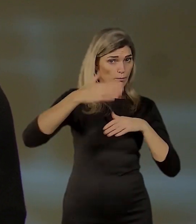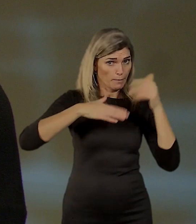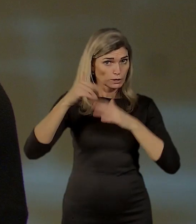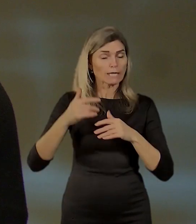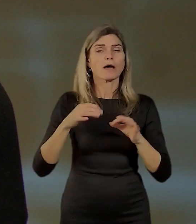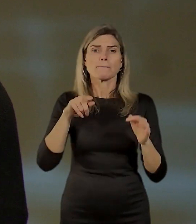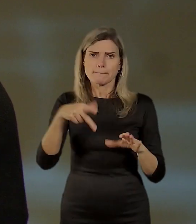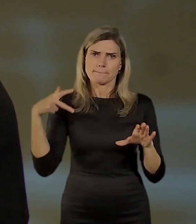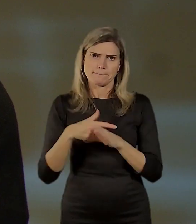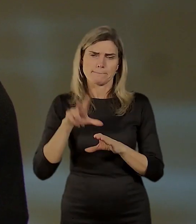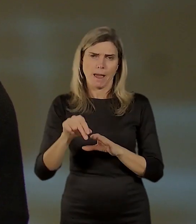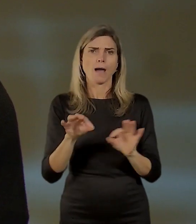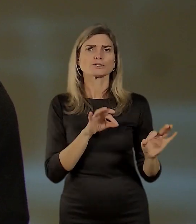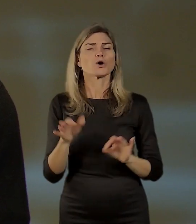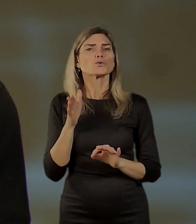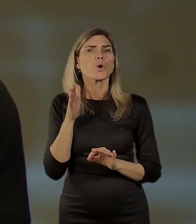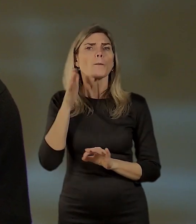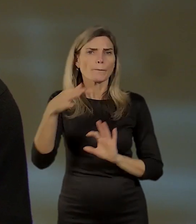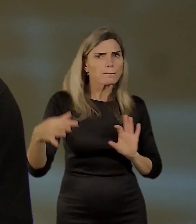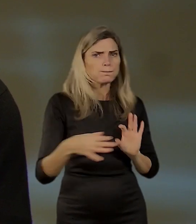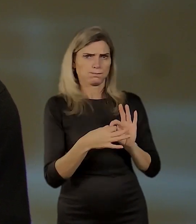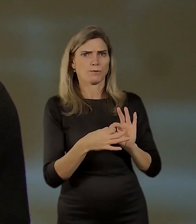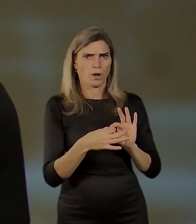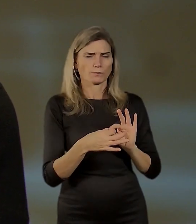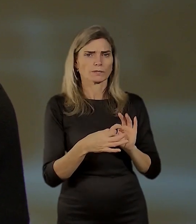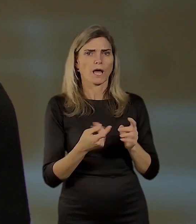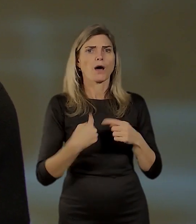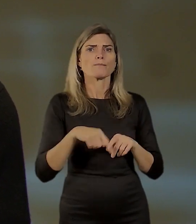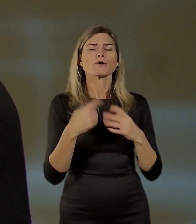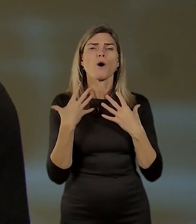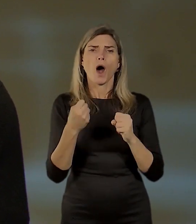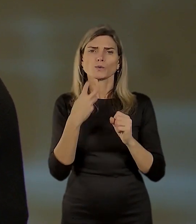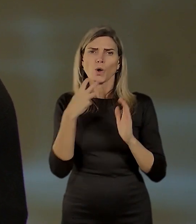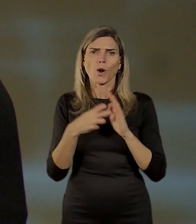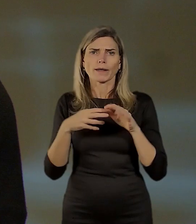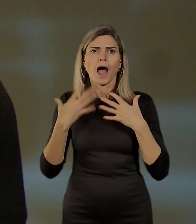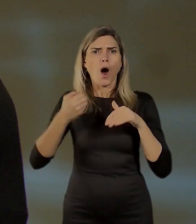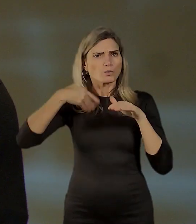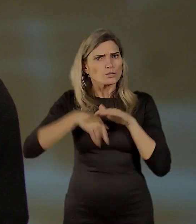And then there is the question of how the cars will work in the future.